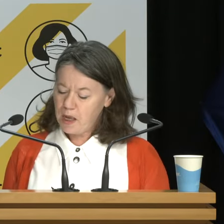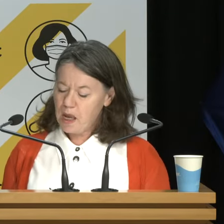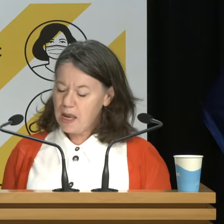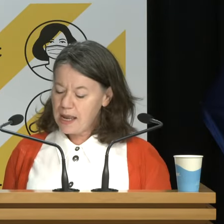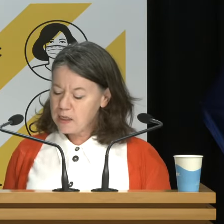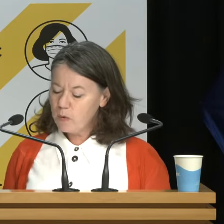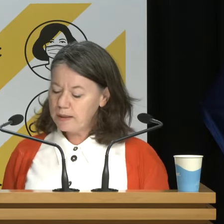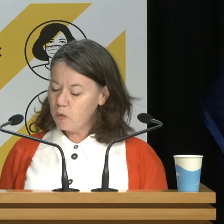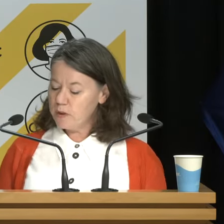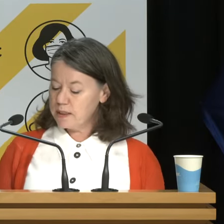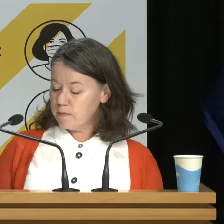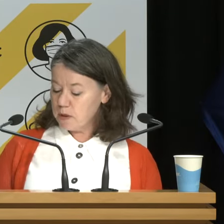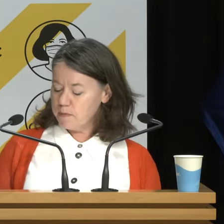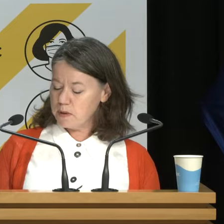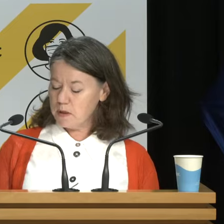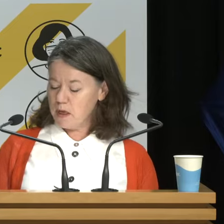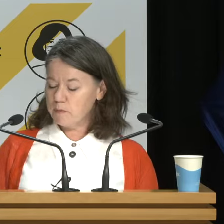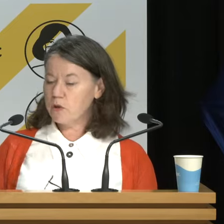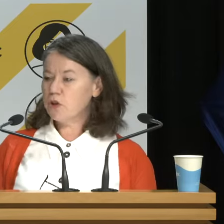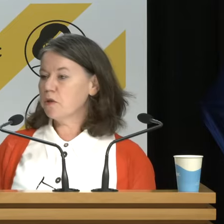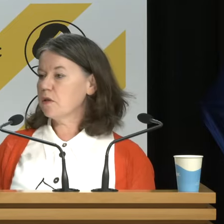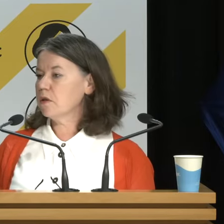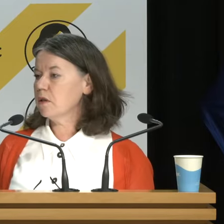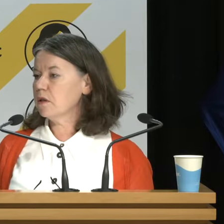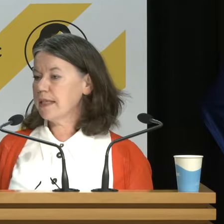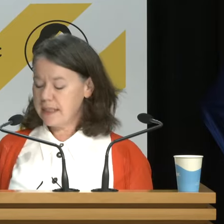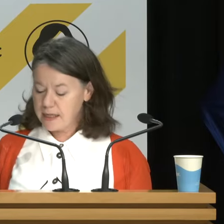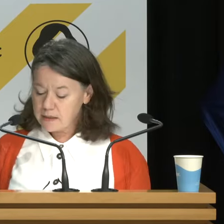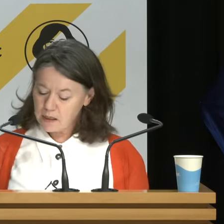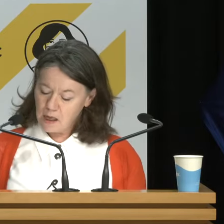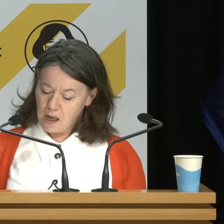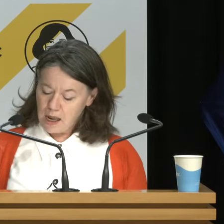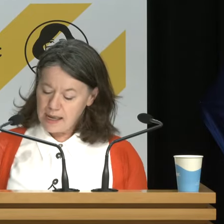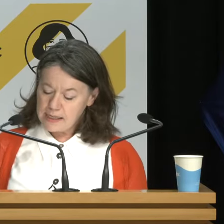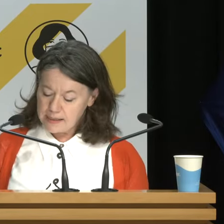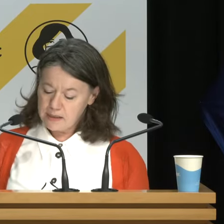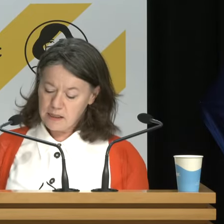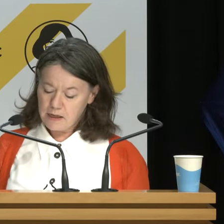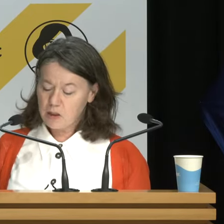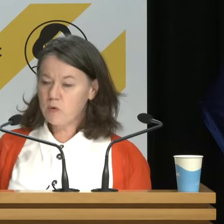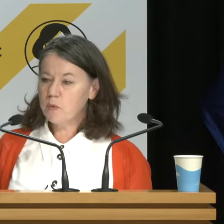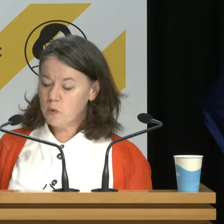sites in (unknown term) and they are in Hamilton, Raglan,